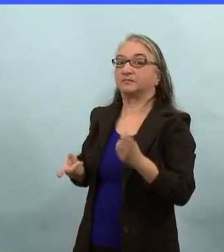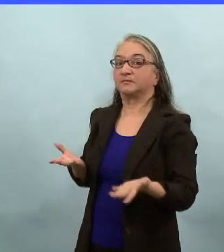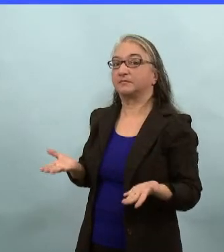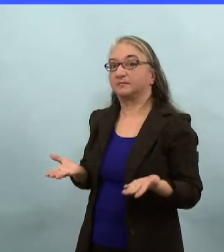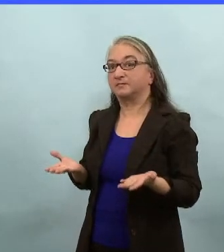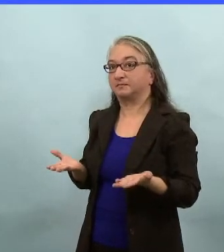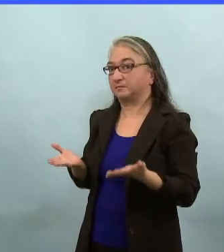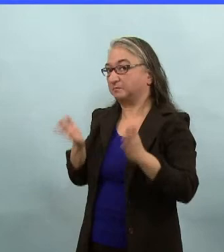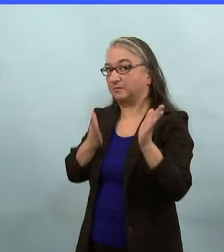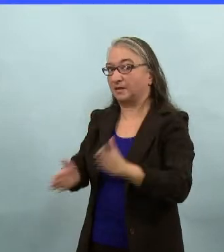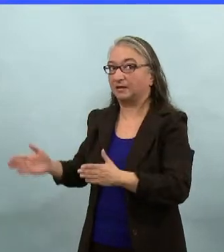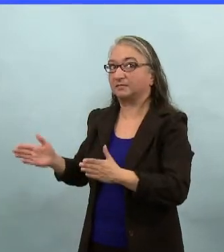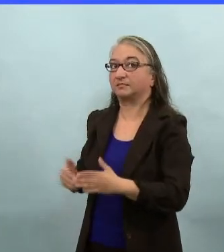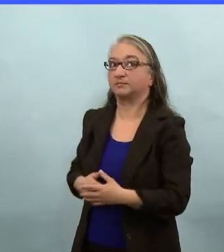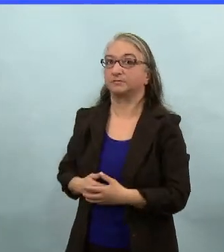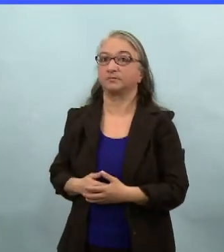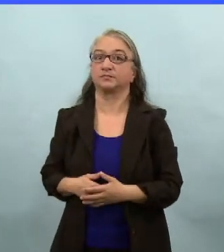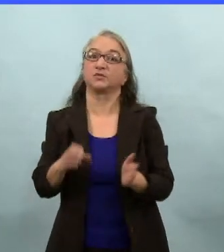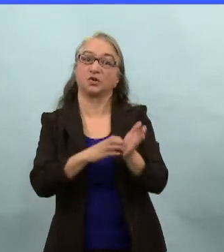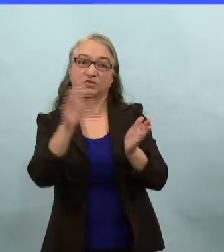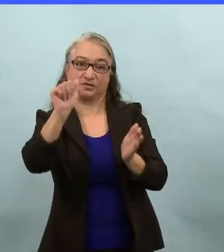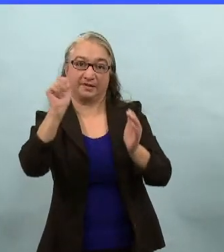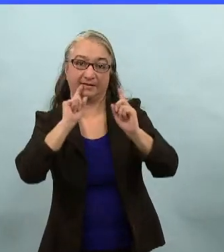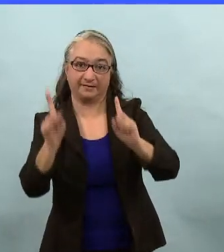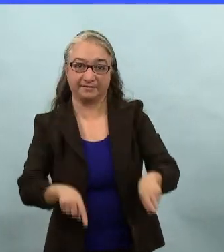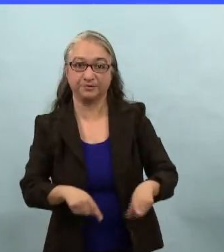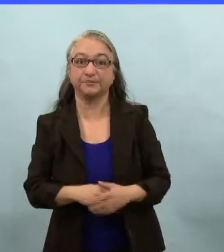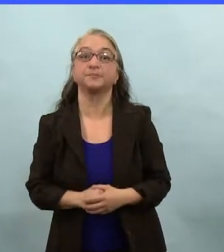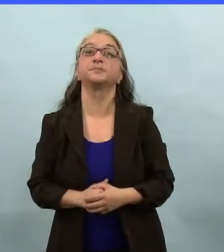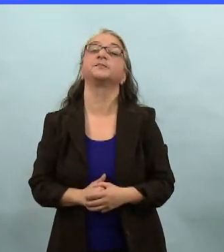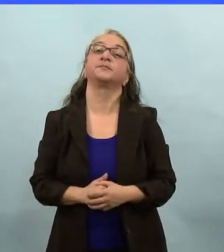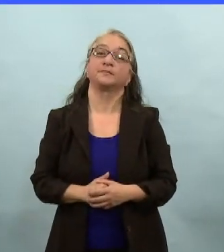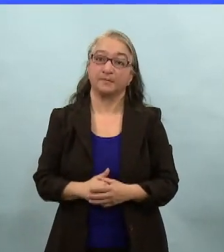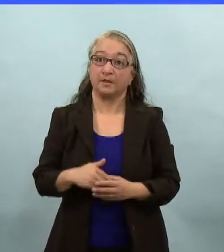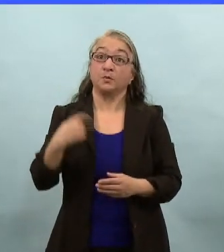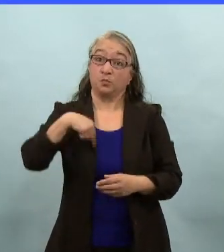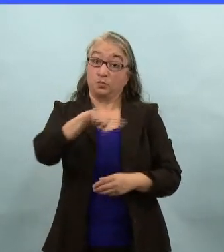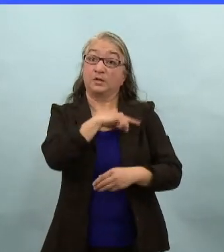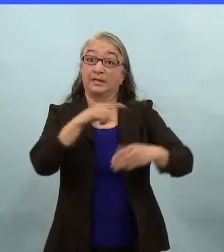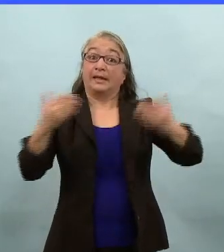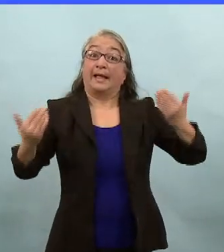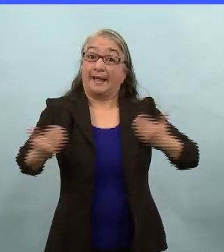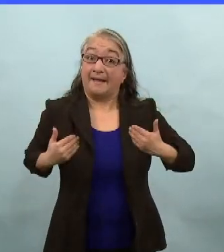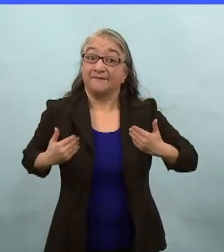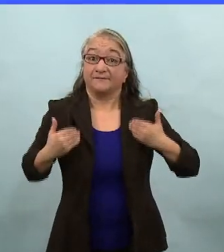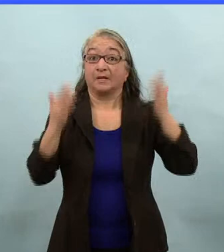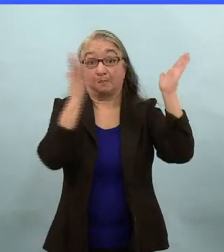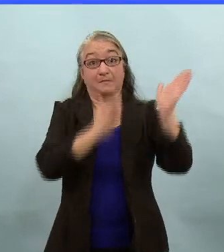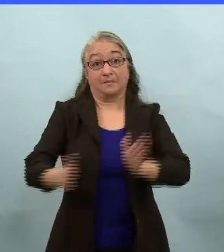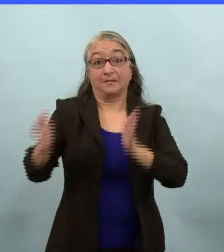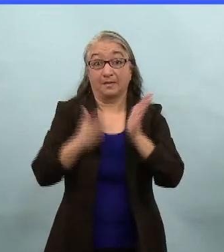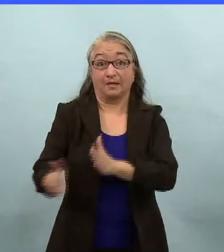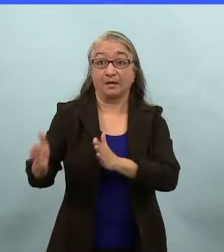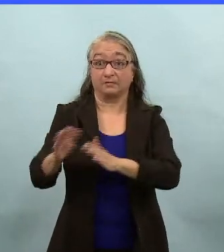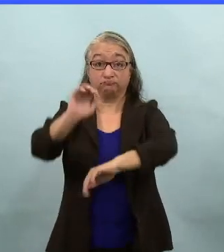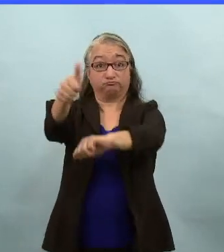i mean from the public health perspective here we have orders in place to help limit those interactions with individuals we've had measures in place for a long